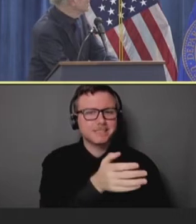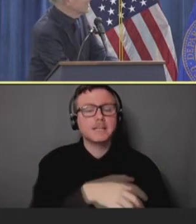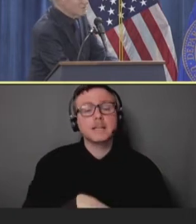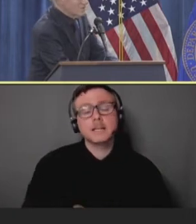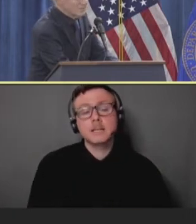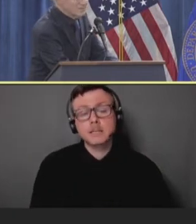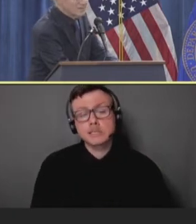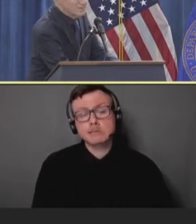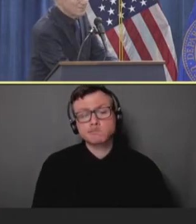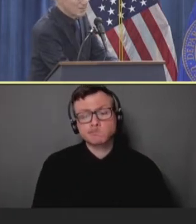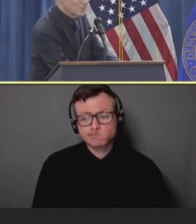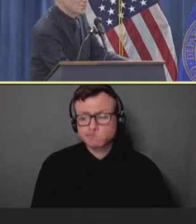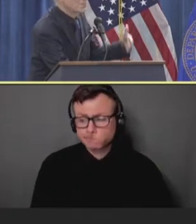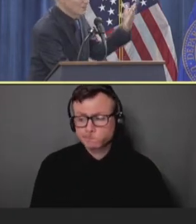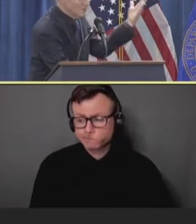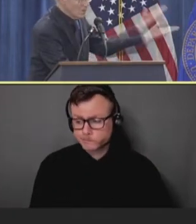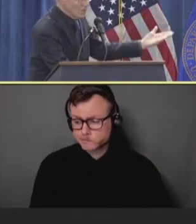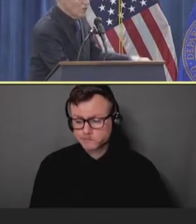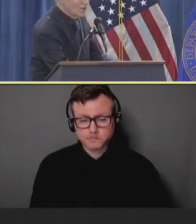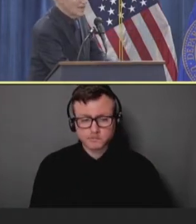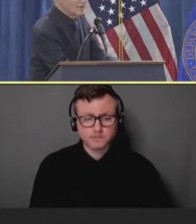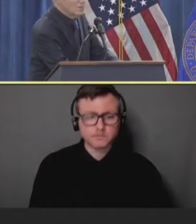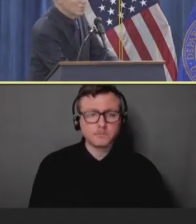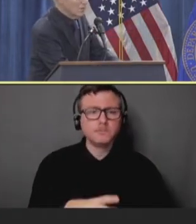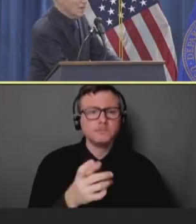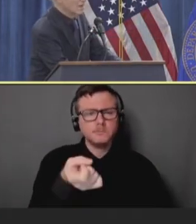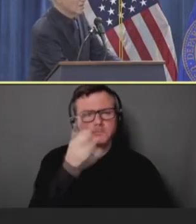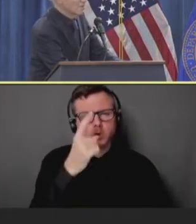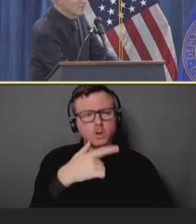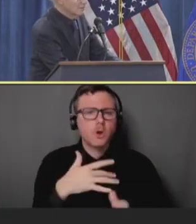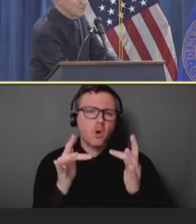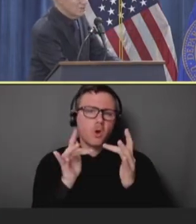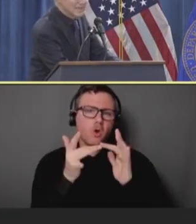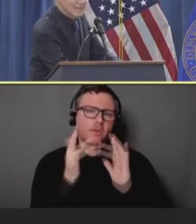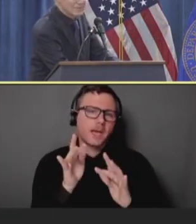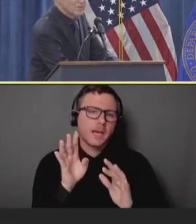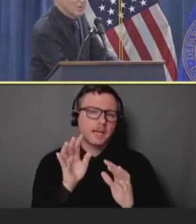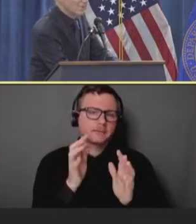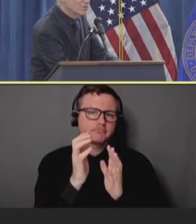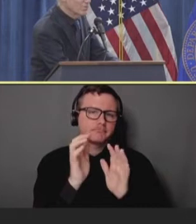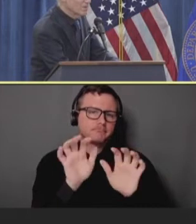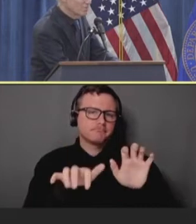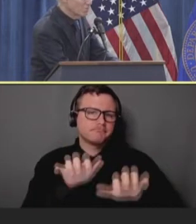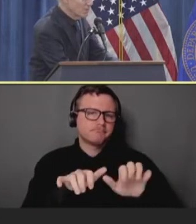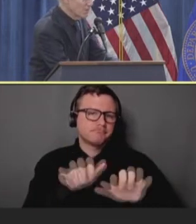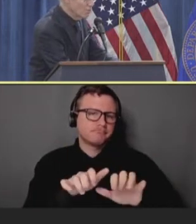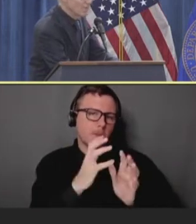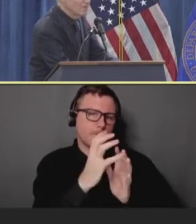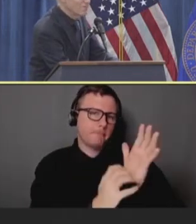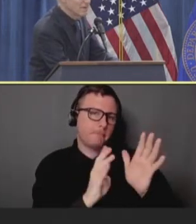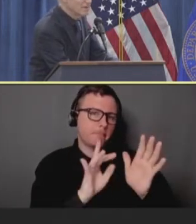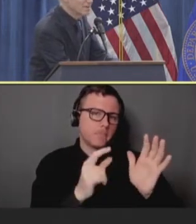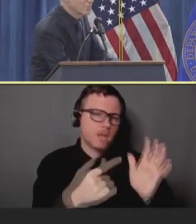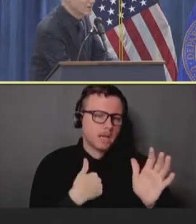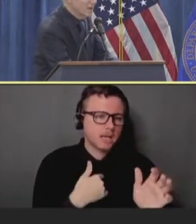This is an online blog by Peter Sandman, who happened to be a roommate of mine in a pre-college